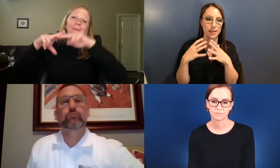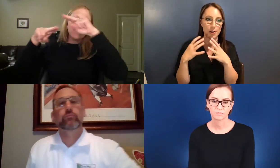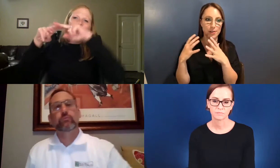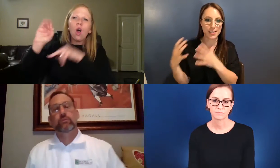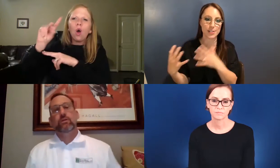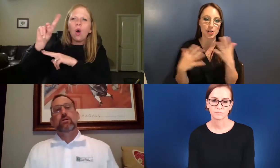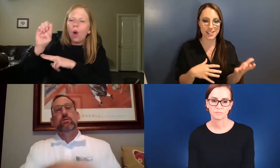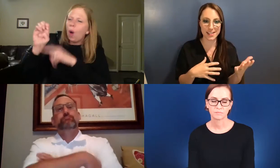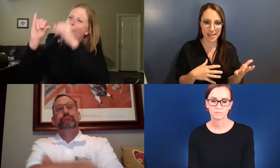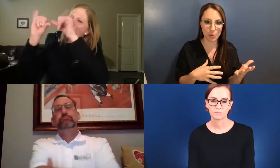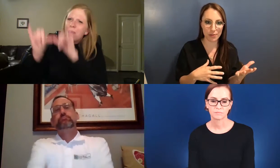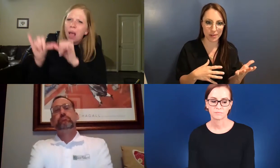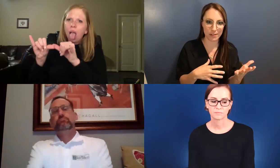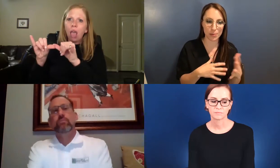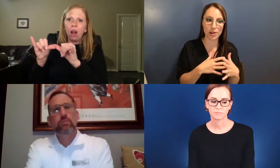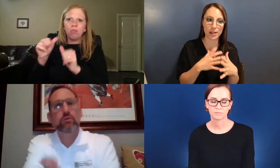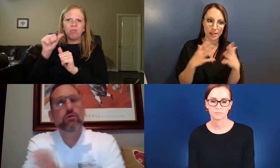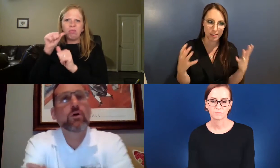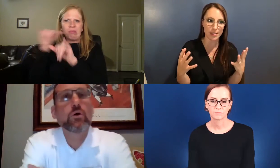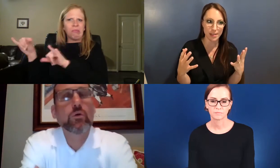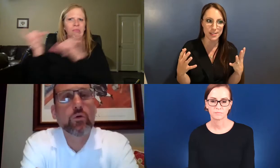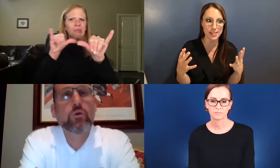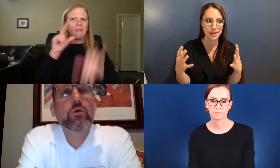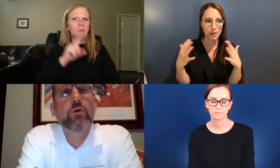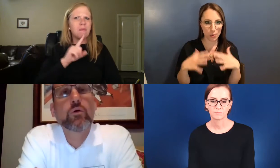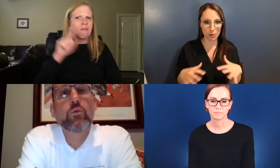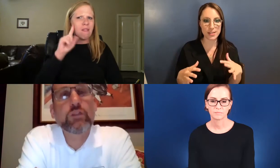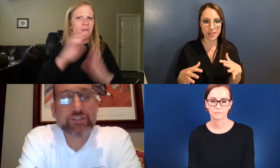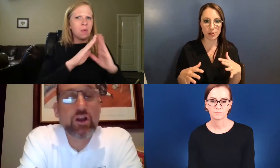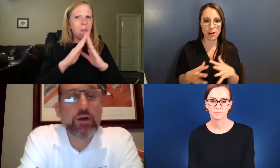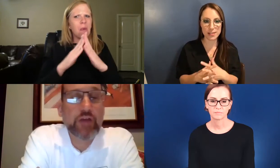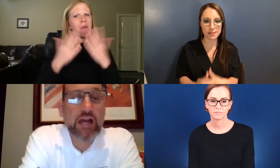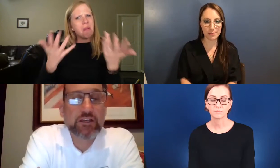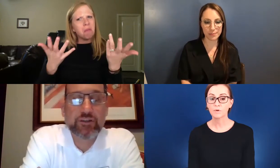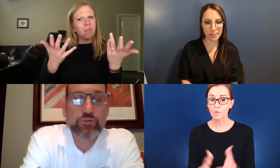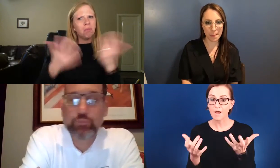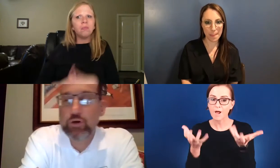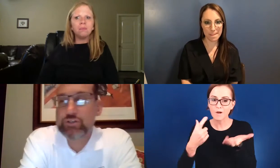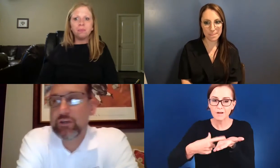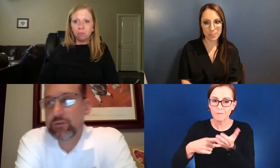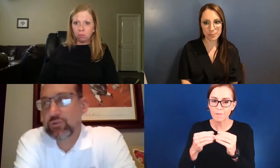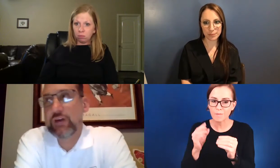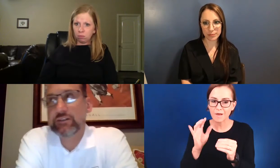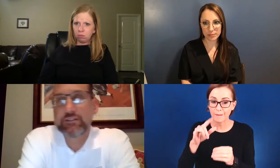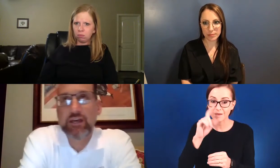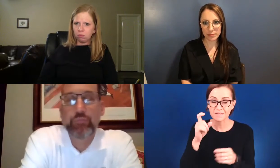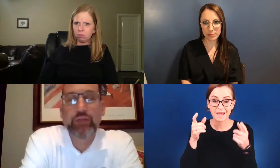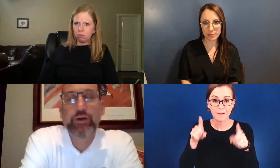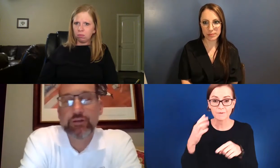it doesn't address it the same way for the deaf community, and I think that that's were we- Well, let's talk about that, 'cause there was a push in the 2010 amendment